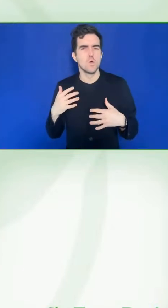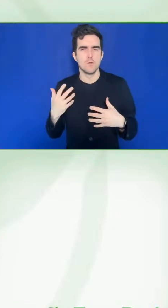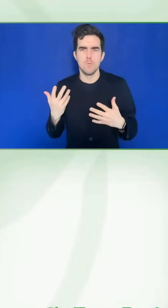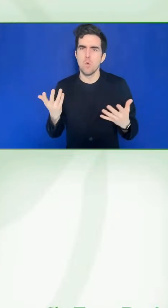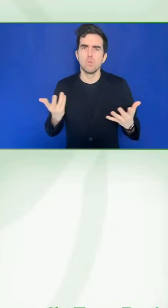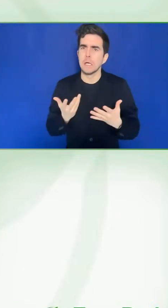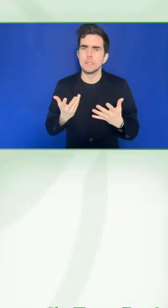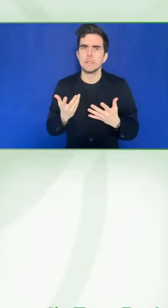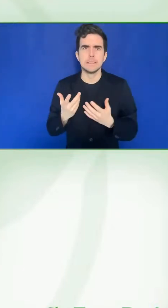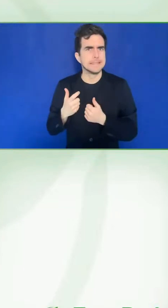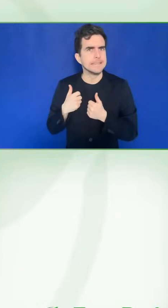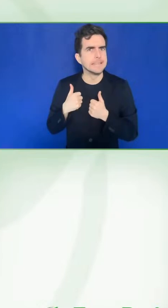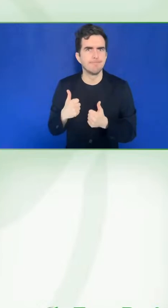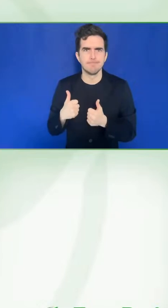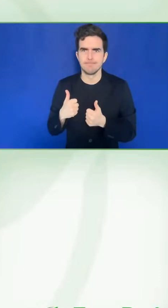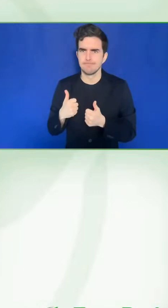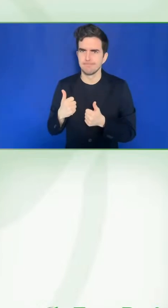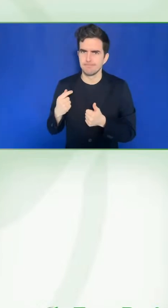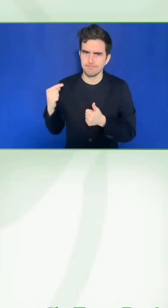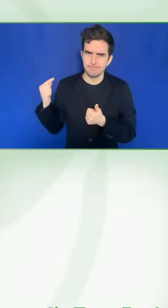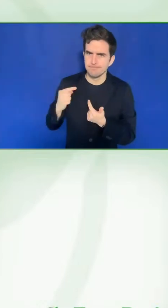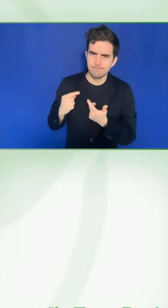of people with this abilities.